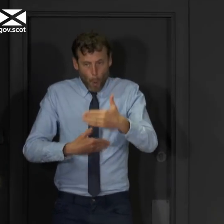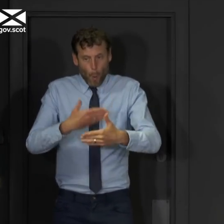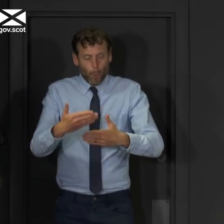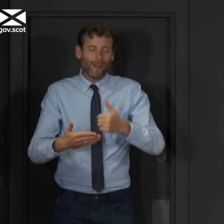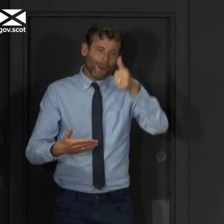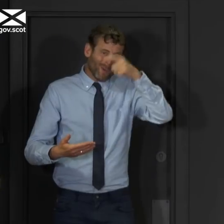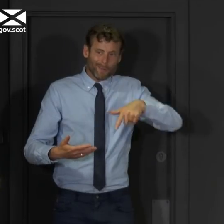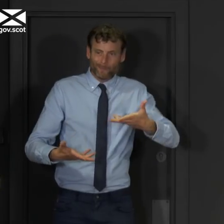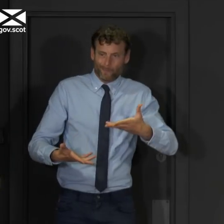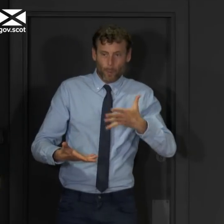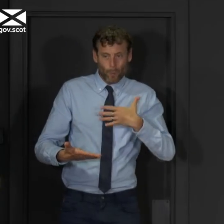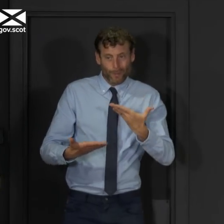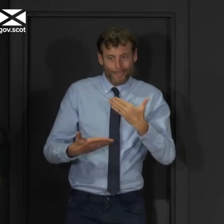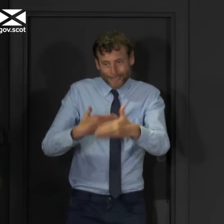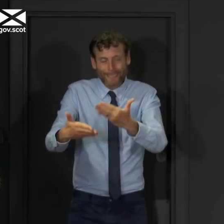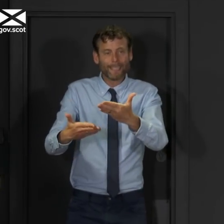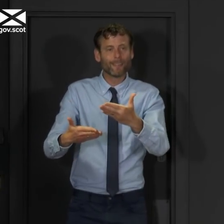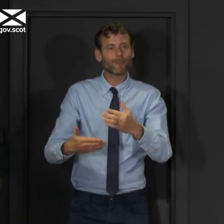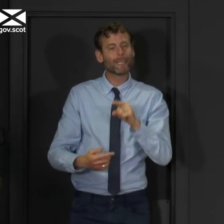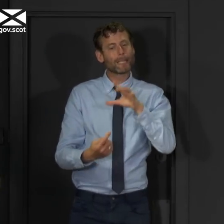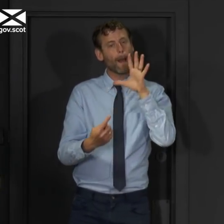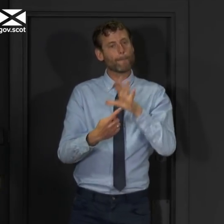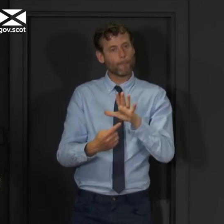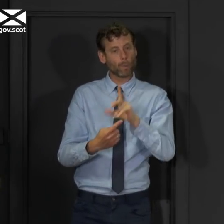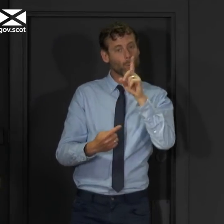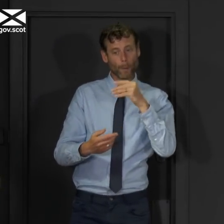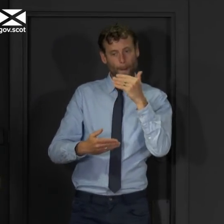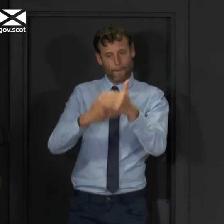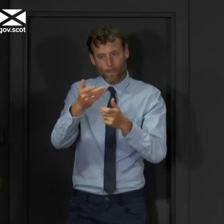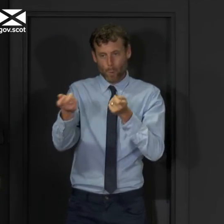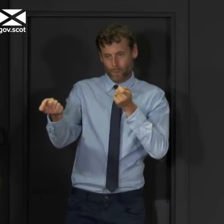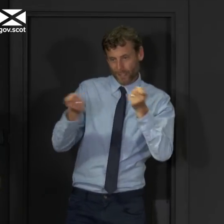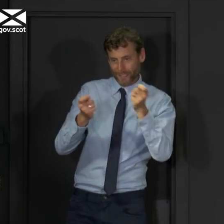it's important that it is operationalised in a very robust way, because we need it to